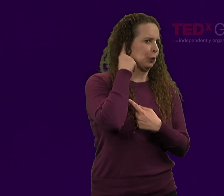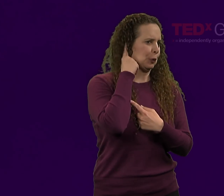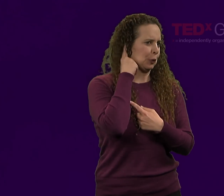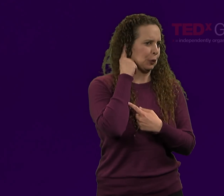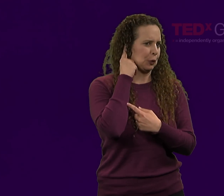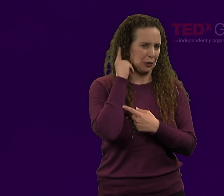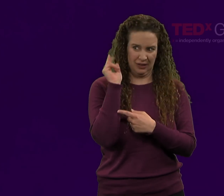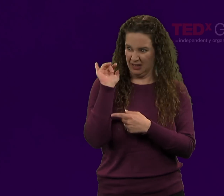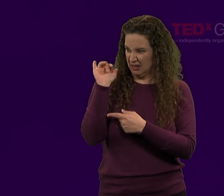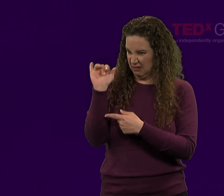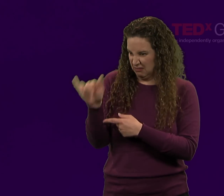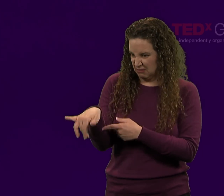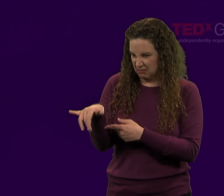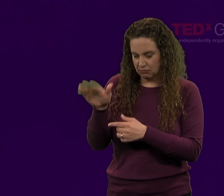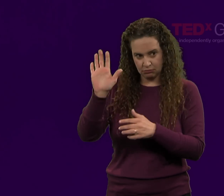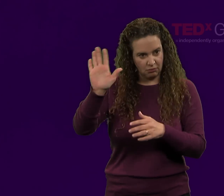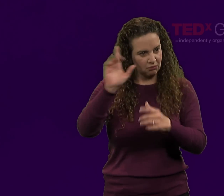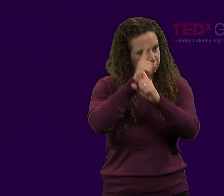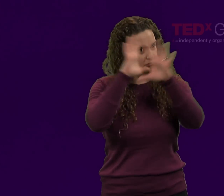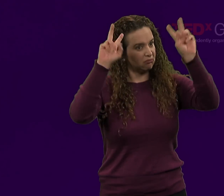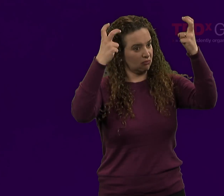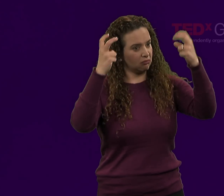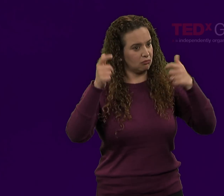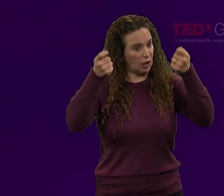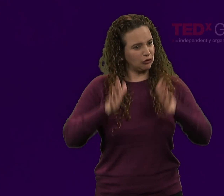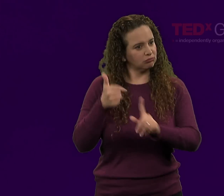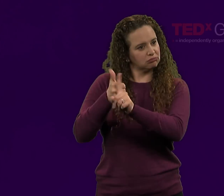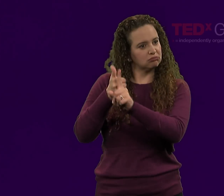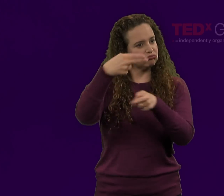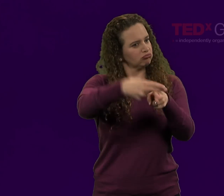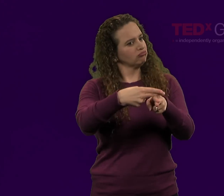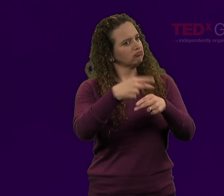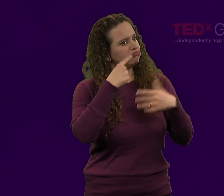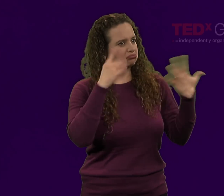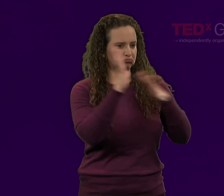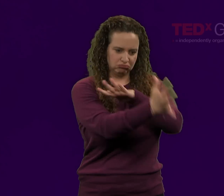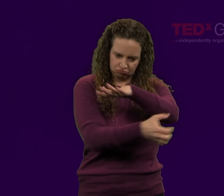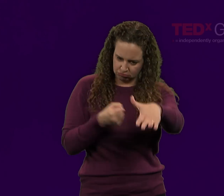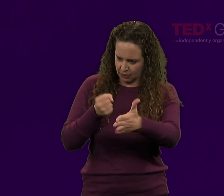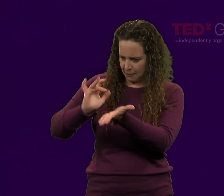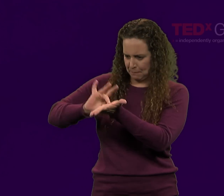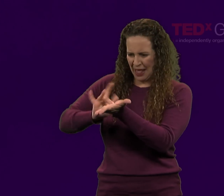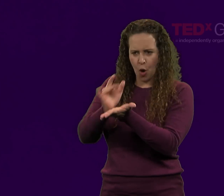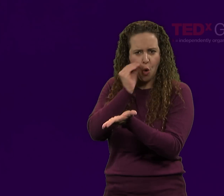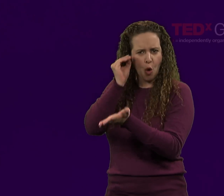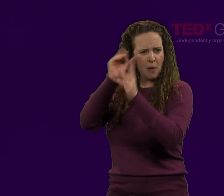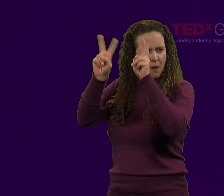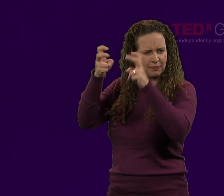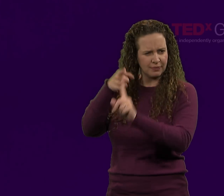to get them to a state of being hearing or normal. This is something that the director of the research center